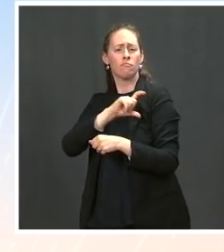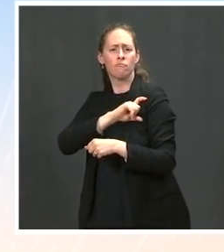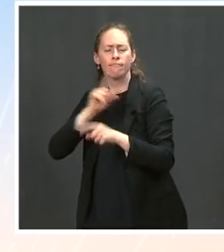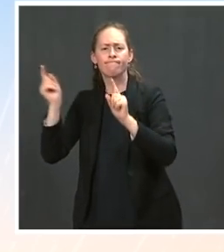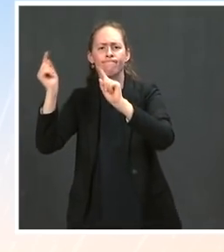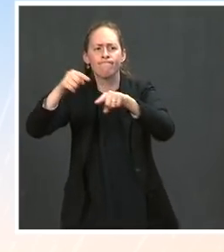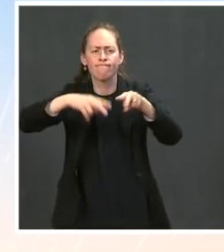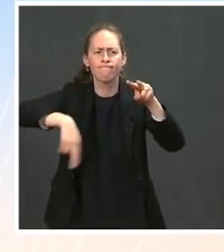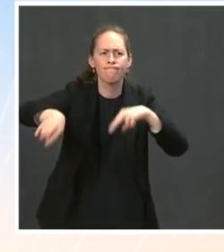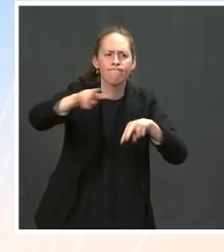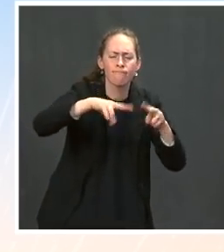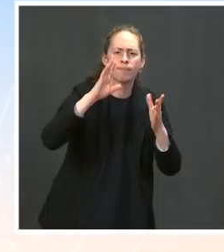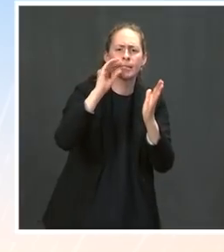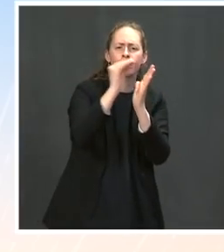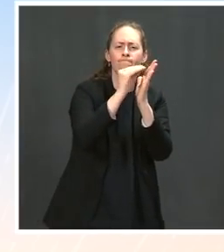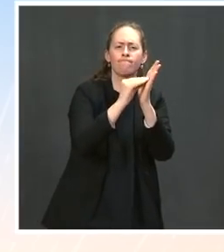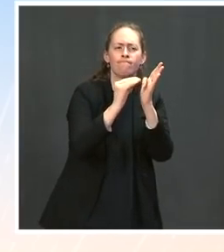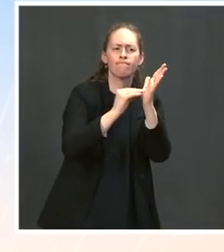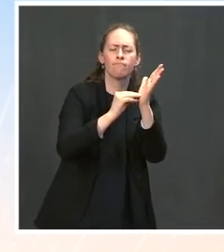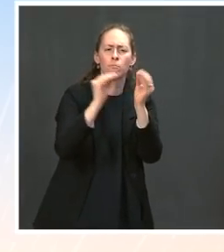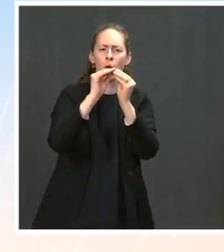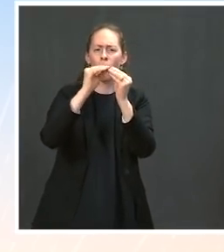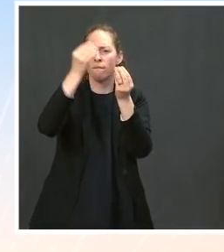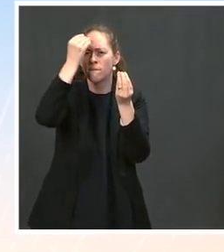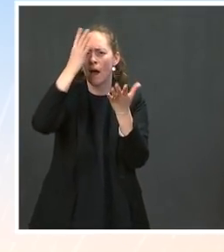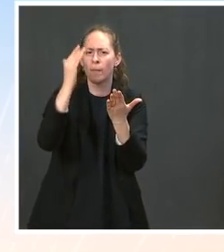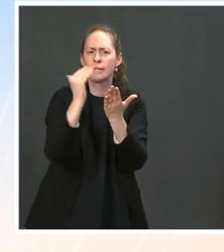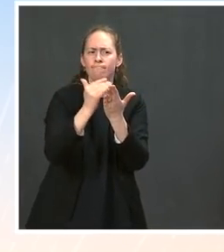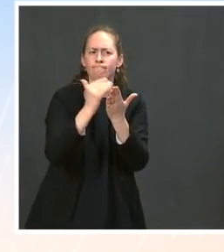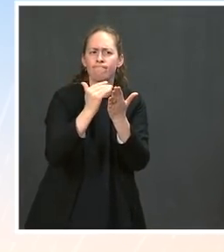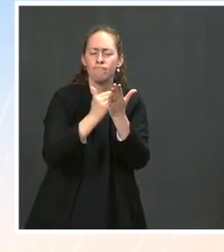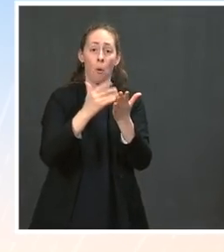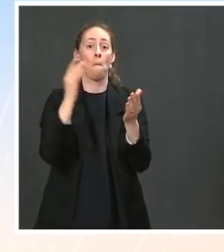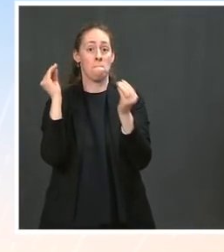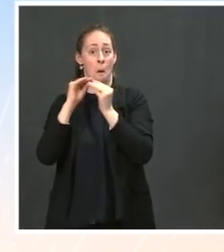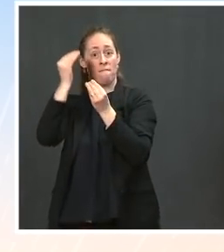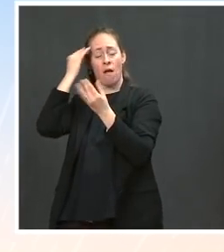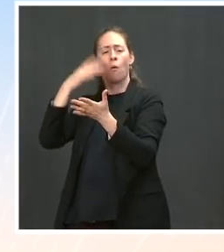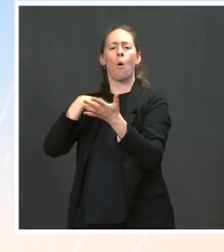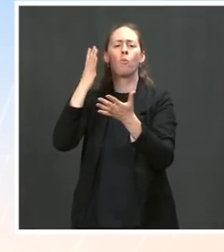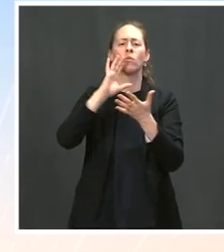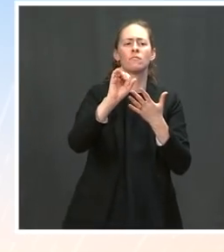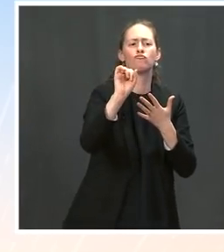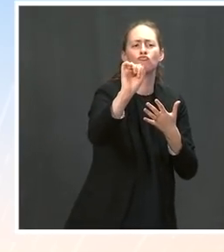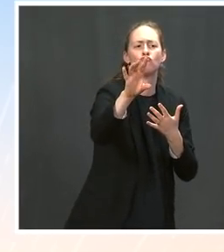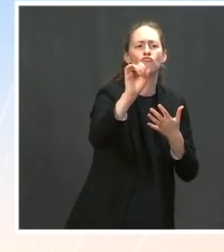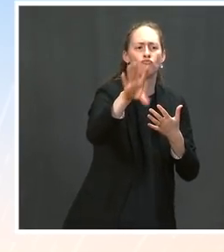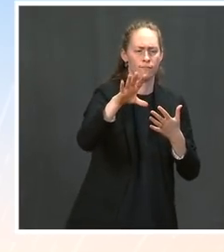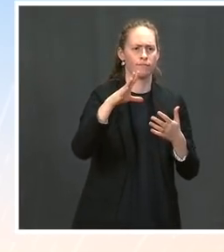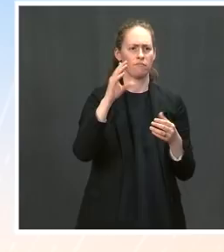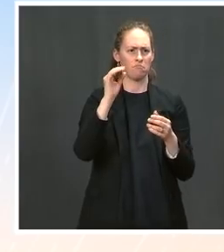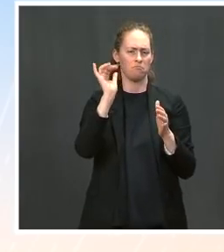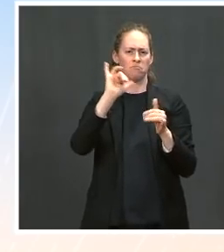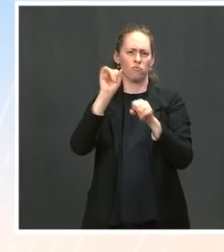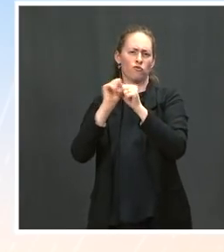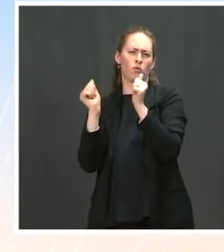and will take appropriate steps when they have more information. And, of course, they remain in touch, as appropriate, with our teams on the gro- -- and teams in the White House.